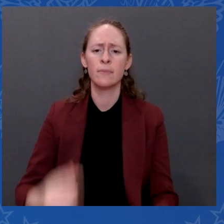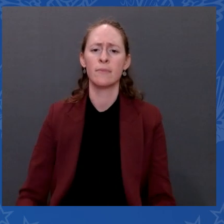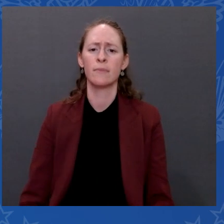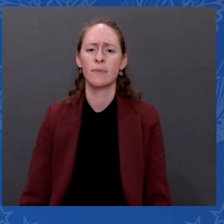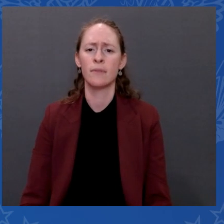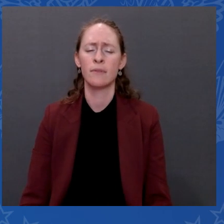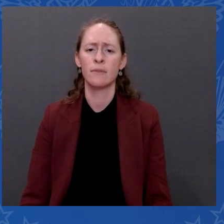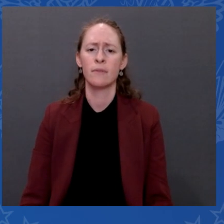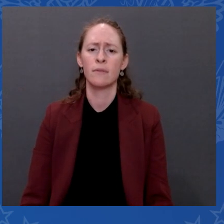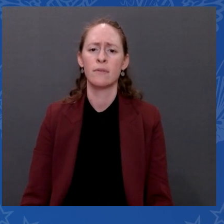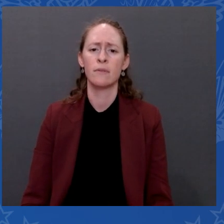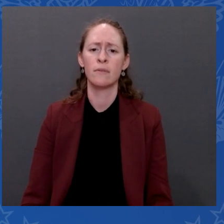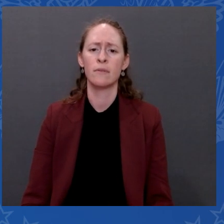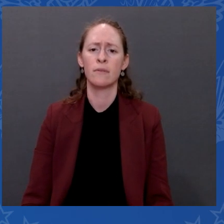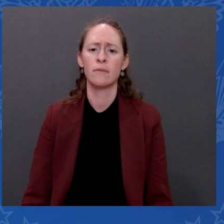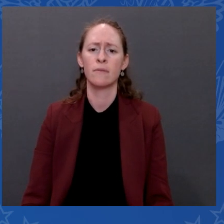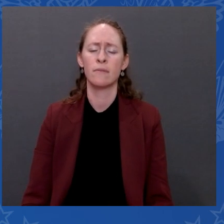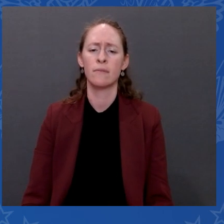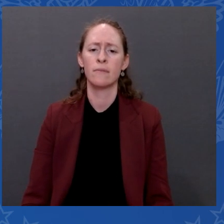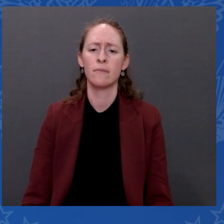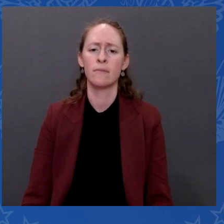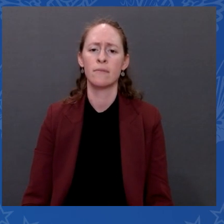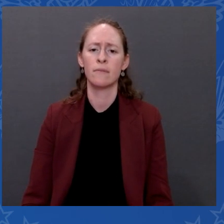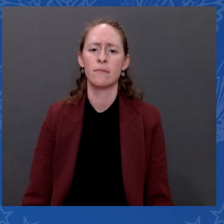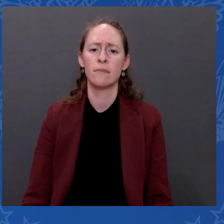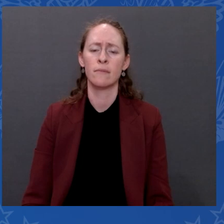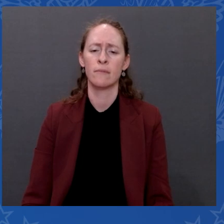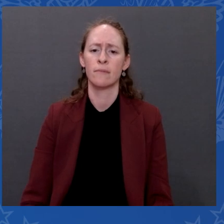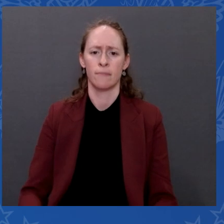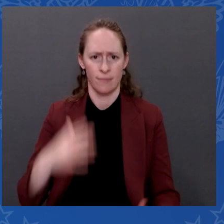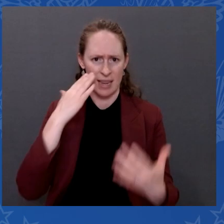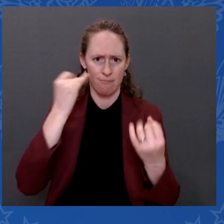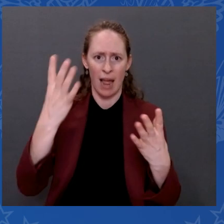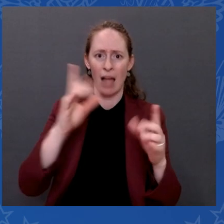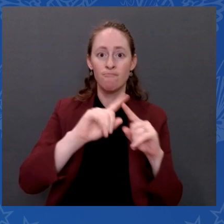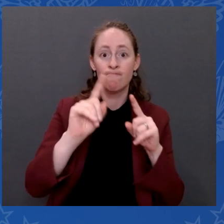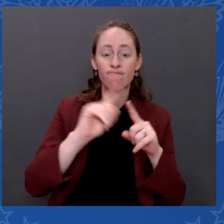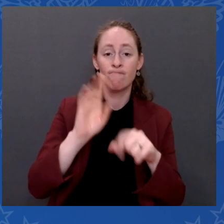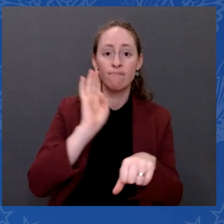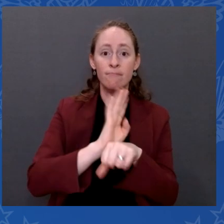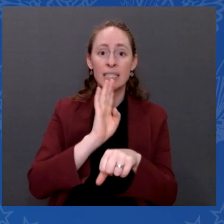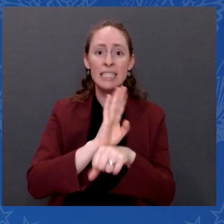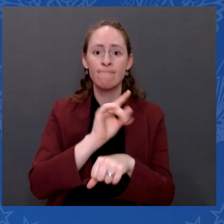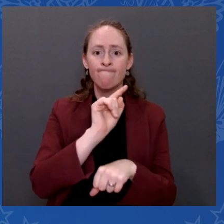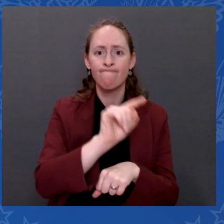as some of the CEOs said, lots of them can't build or make whatever it is they make